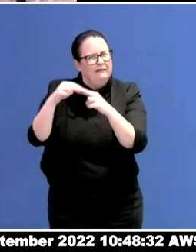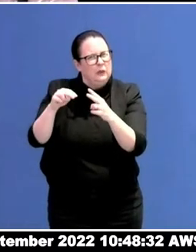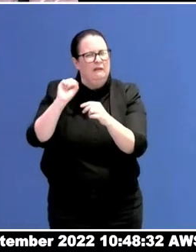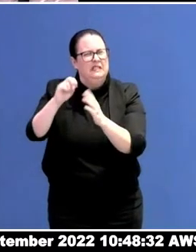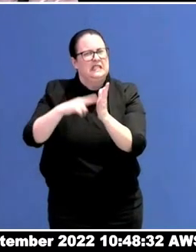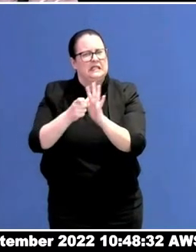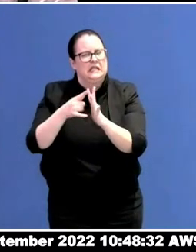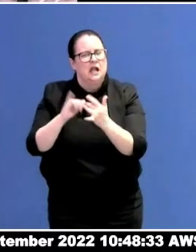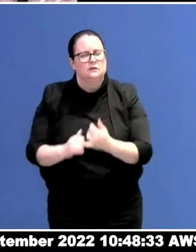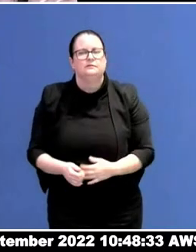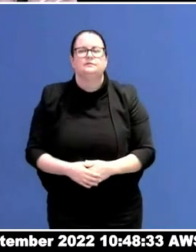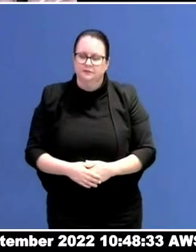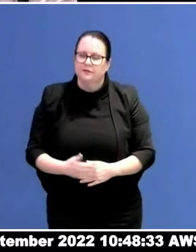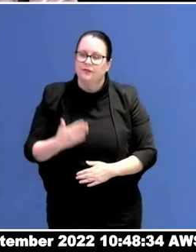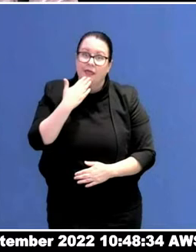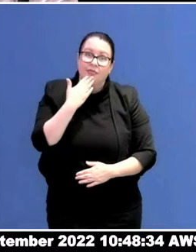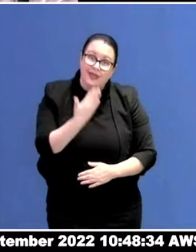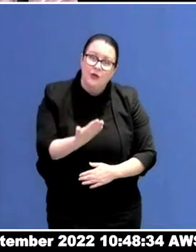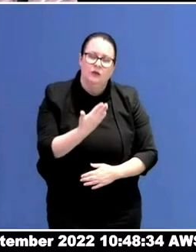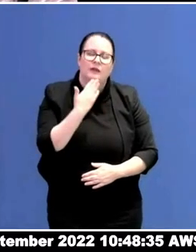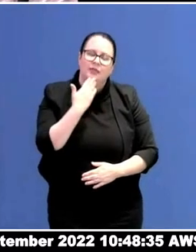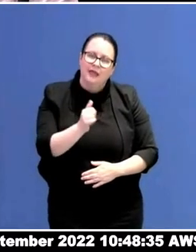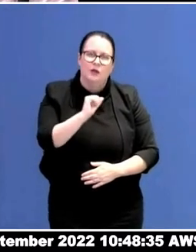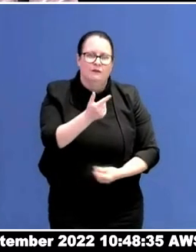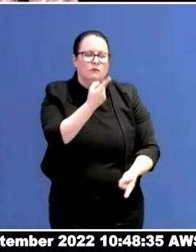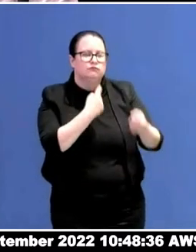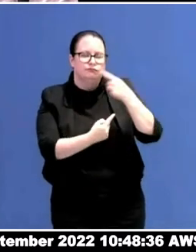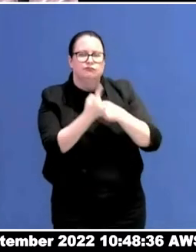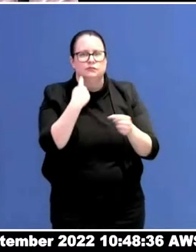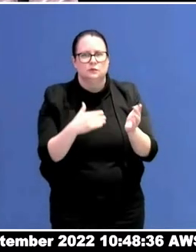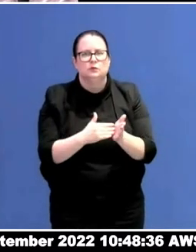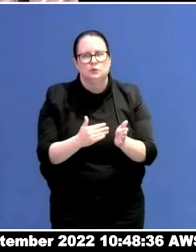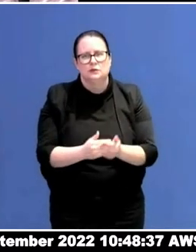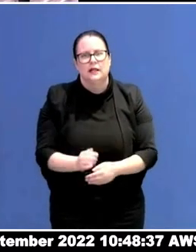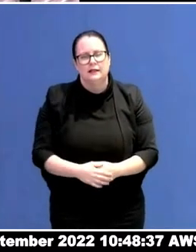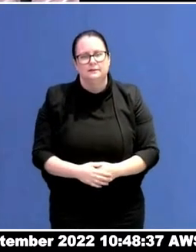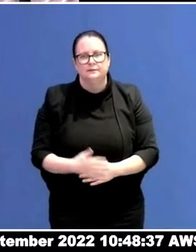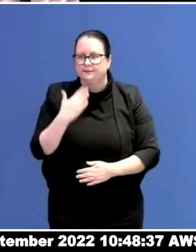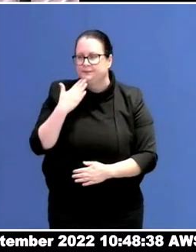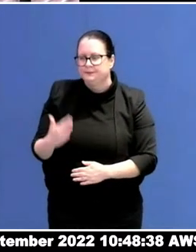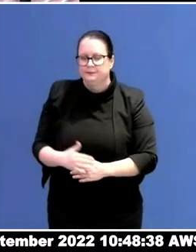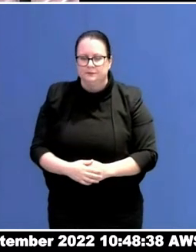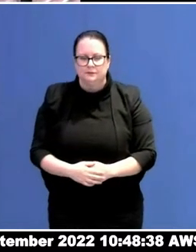COMMISSIONER McEWIN: Okay. Thank you and thank you again for your evidence. Thank you for the opportunity.